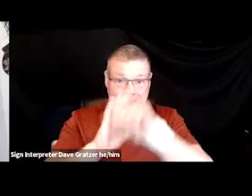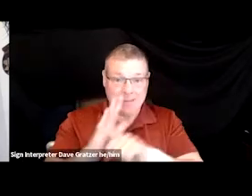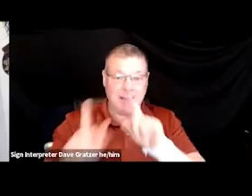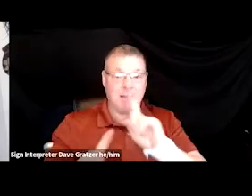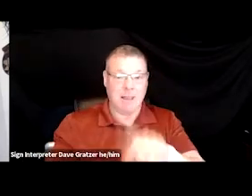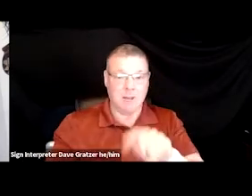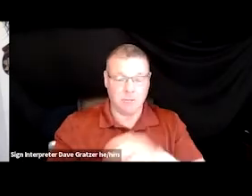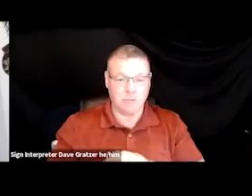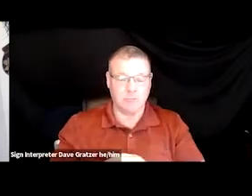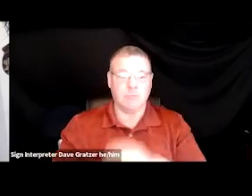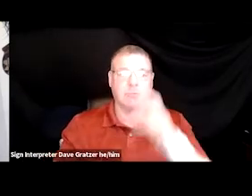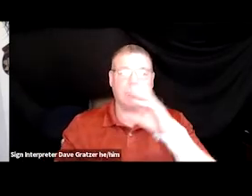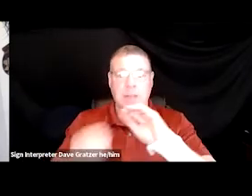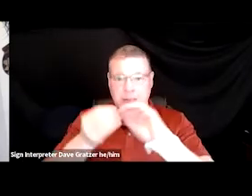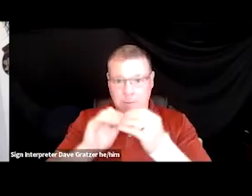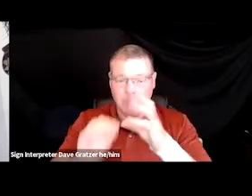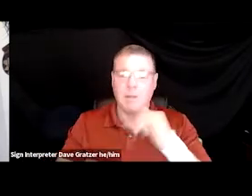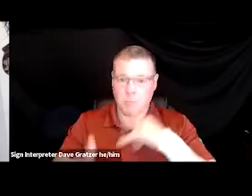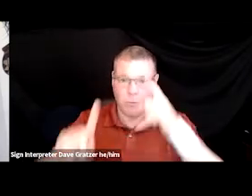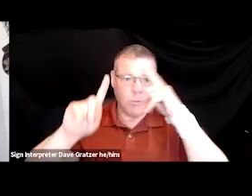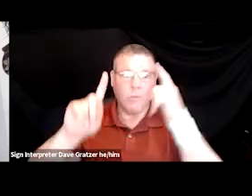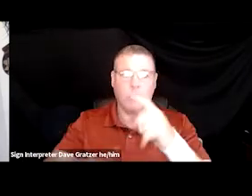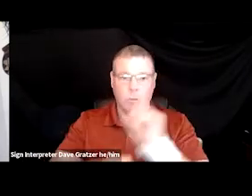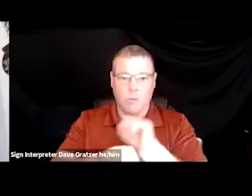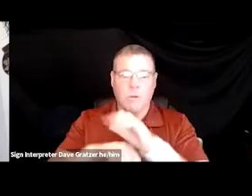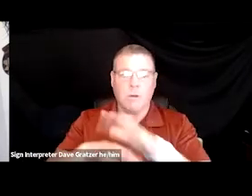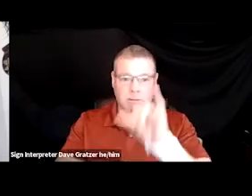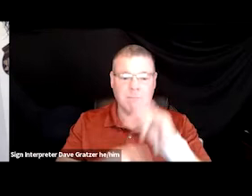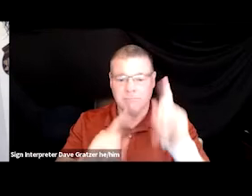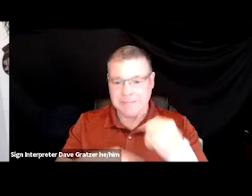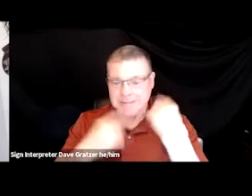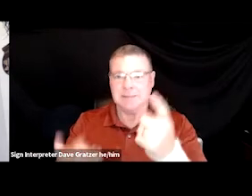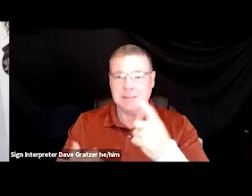that is our goal, and that's what we've been actively working on since we were receiving